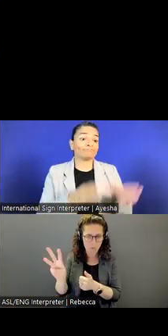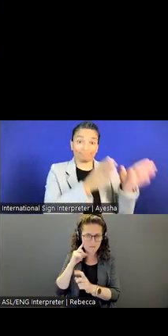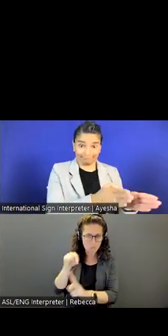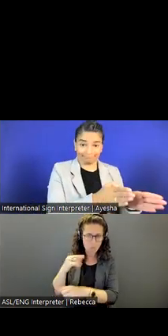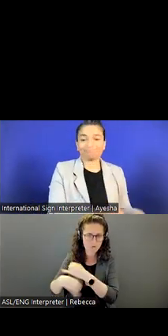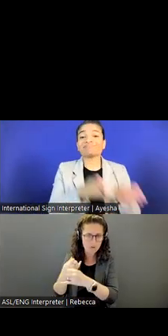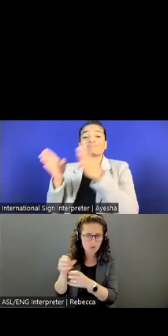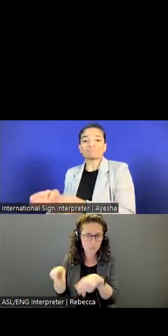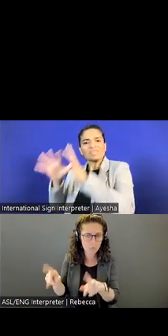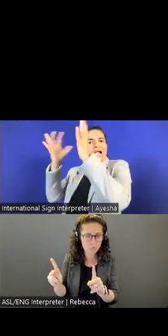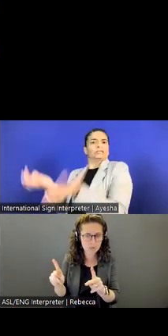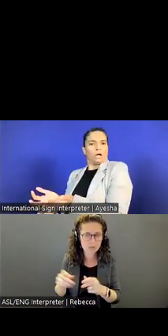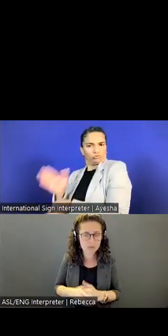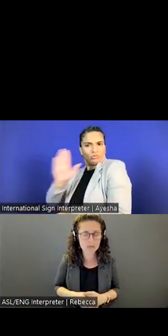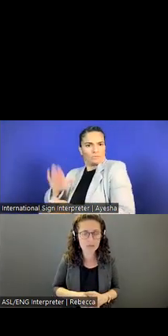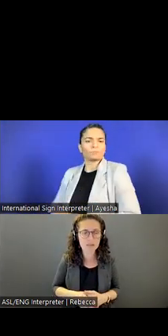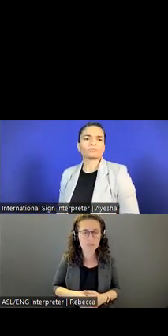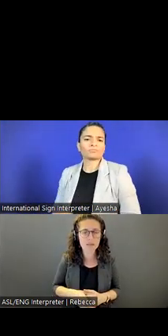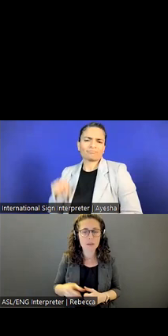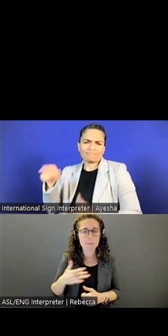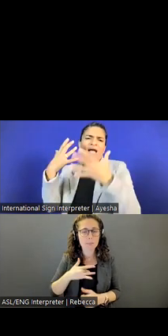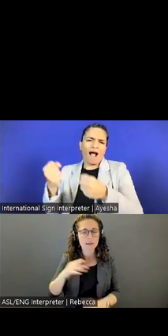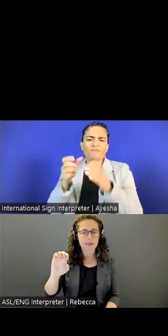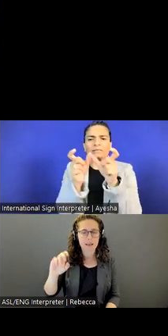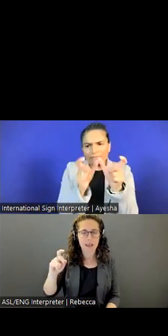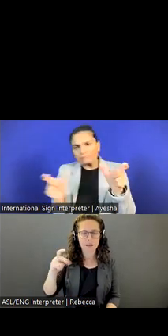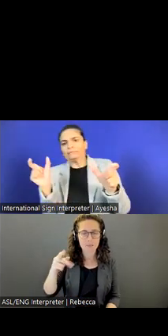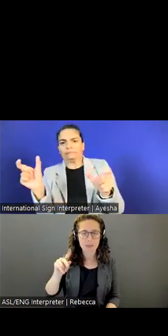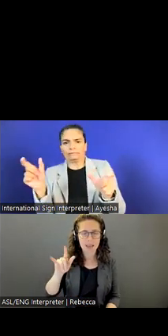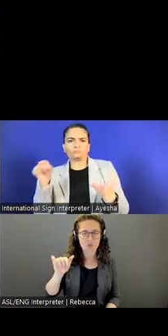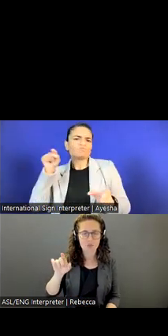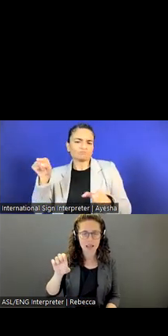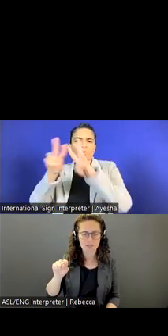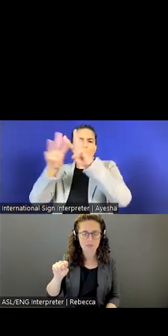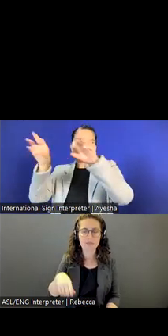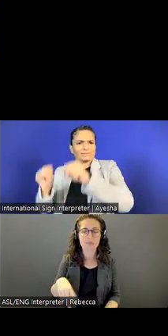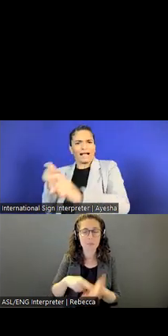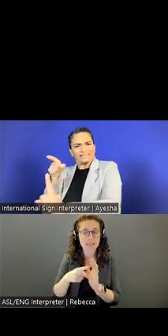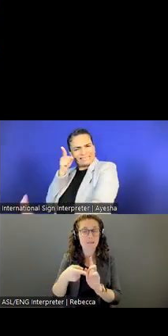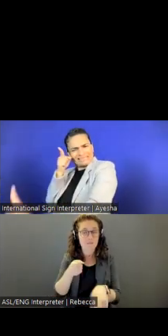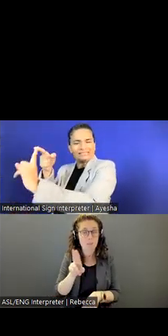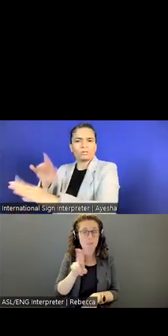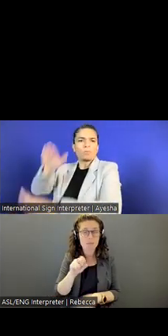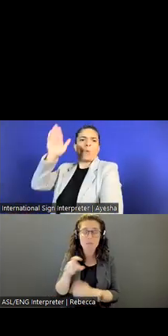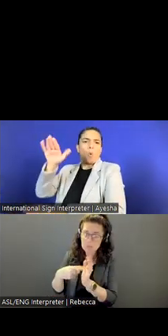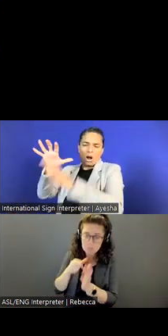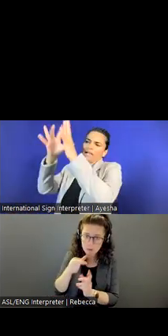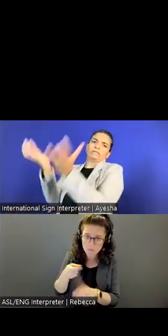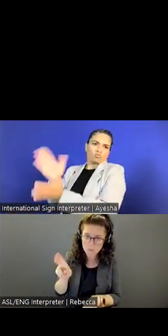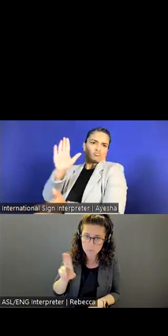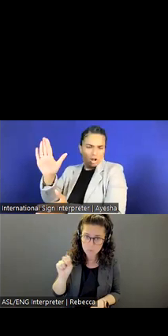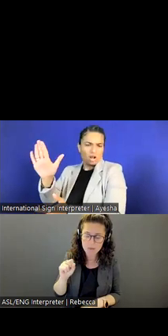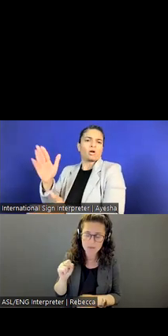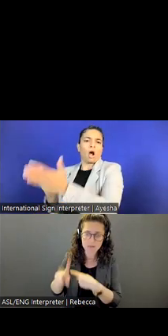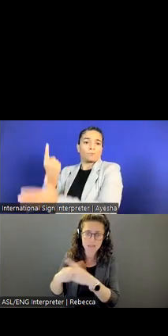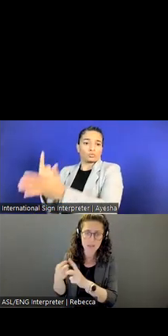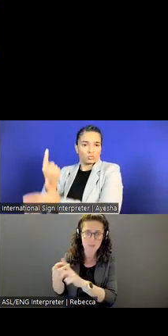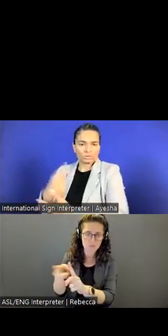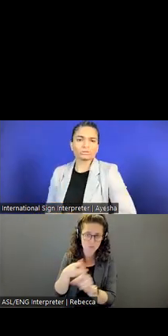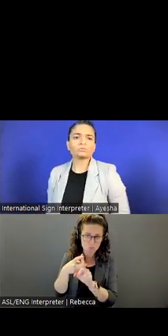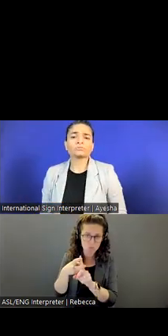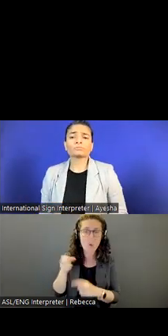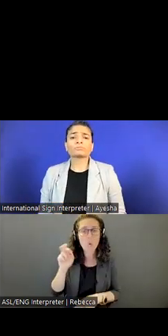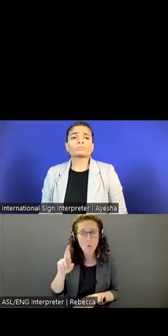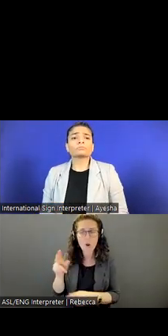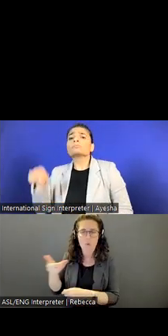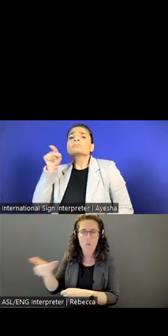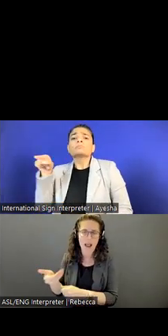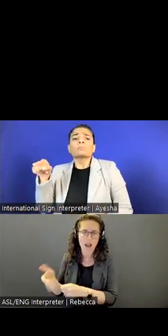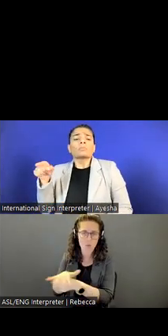These are primarily expatriate, or locally hired positions.